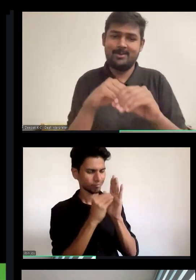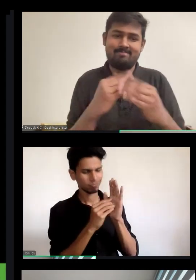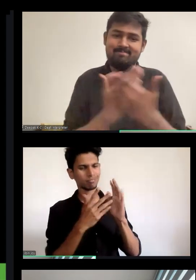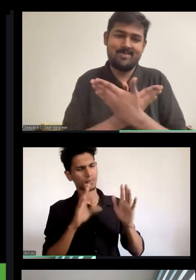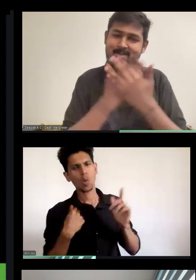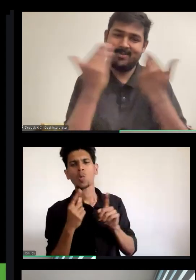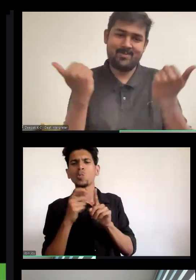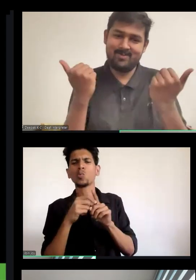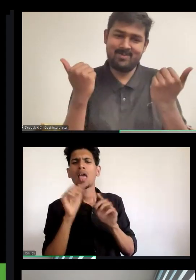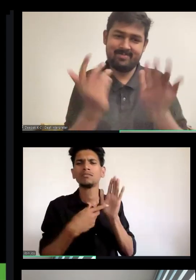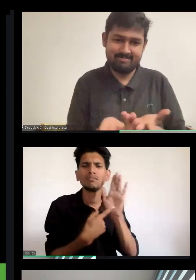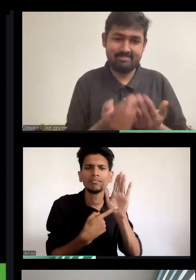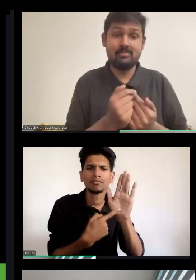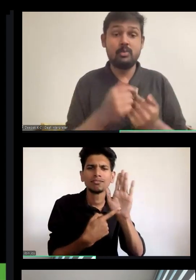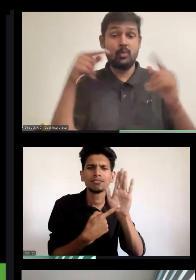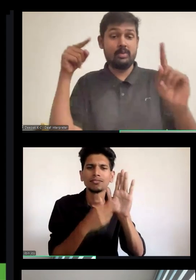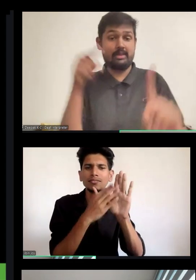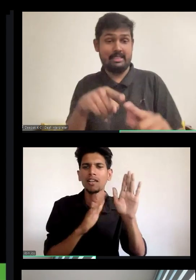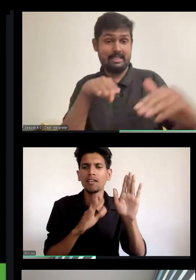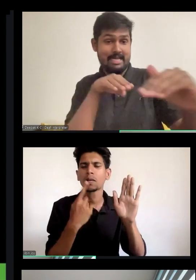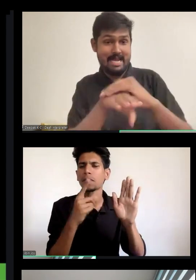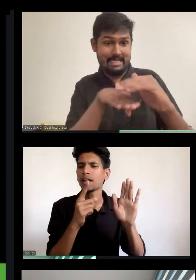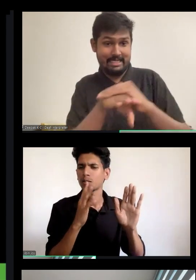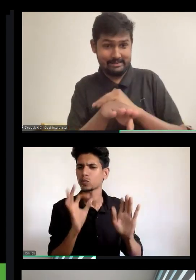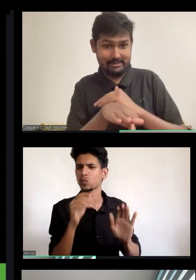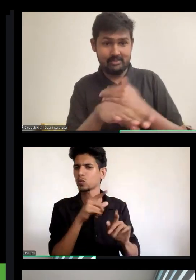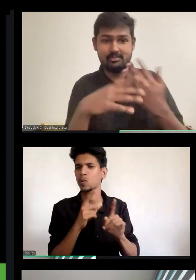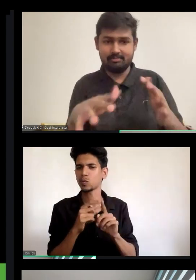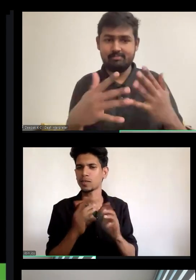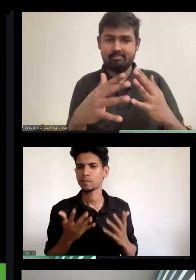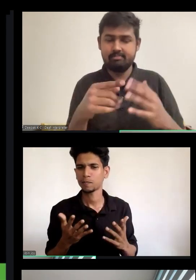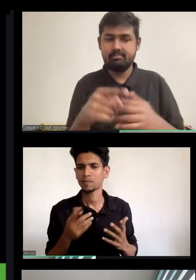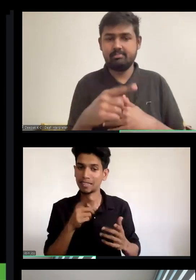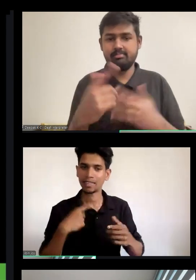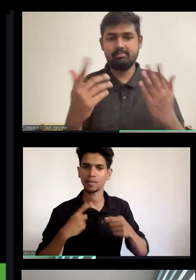That's the questioning we have to do. There could be so many other problems.